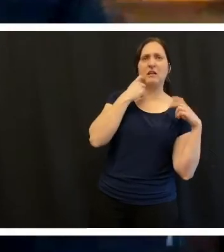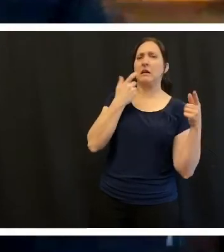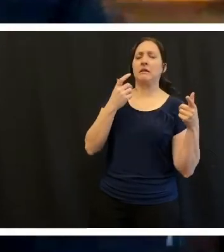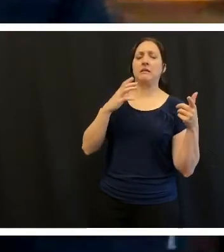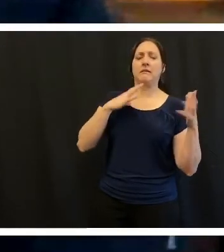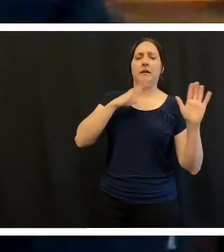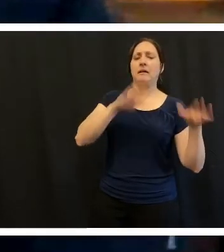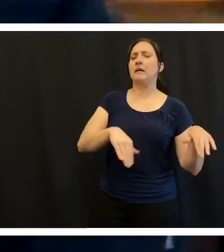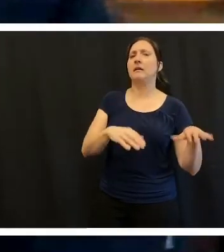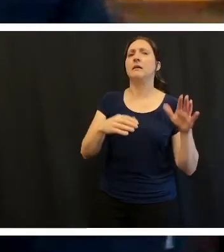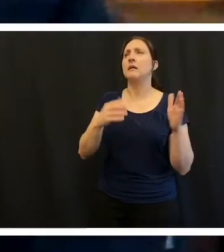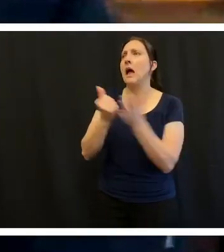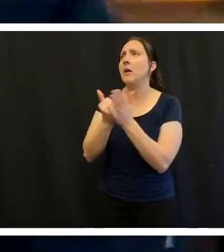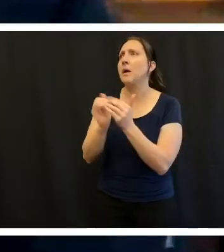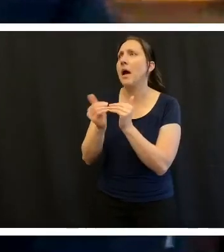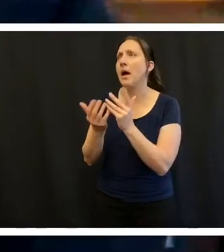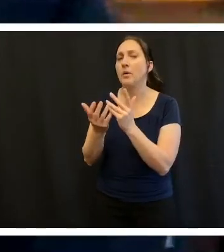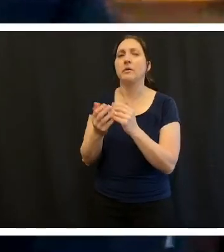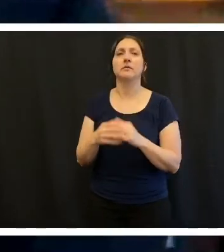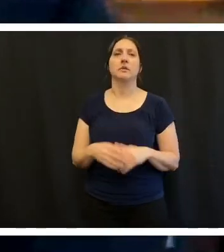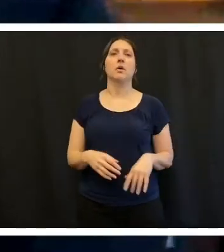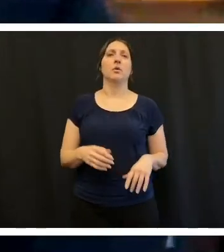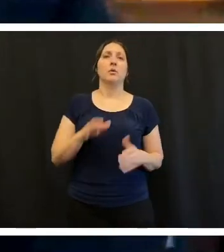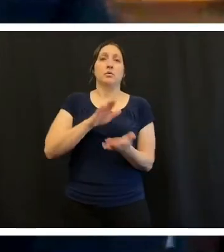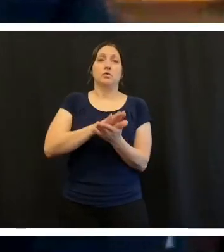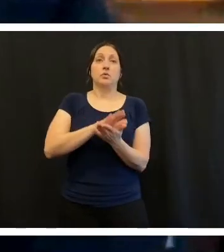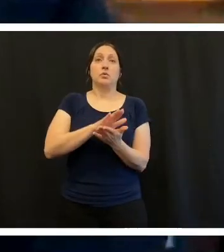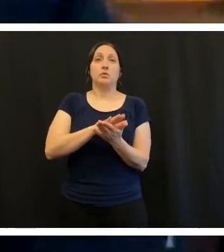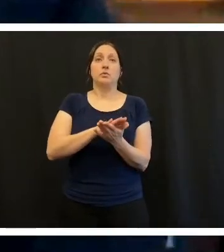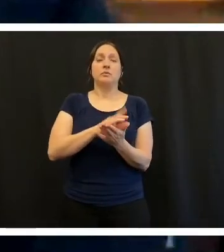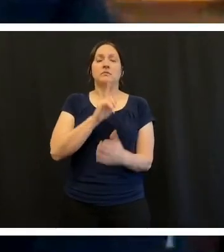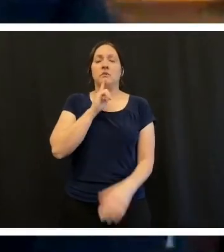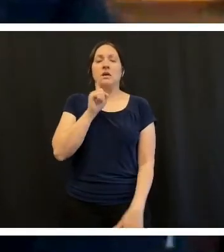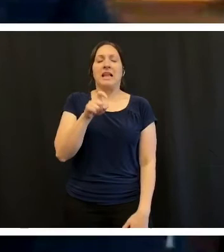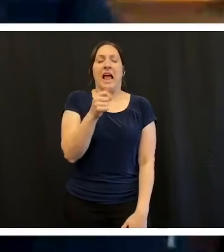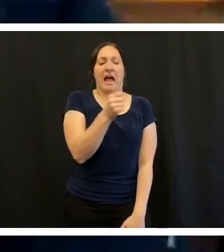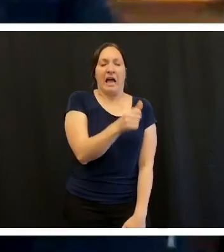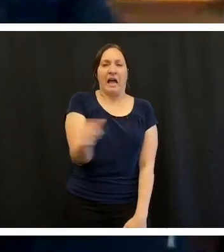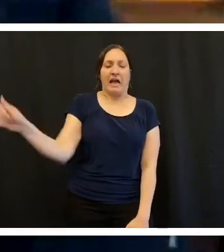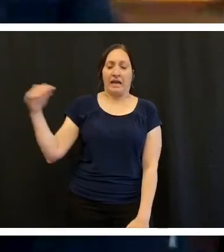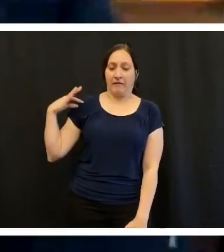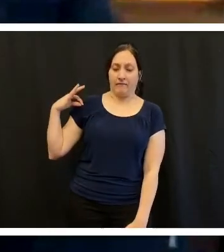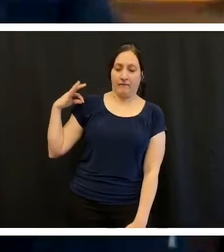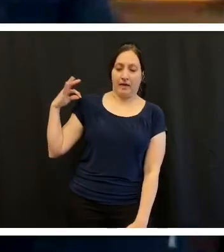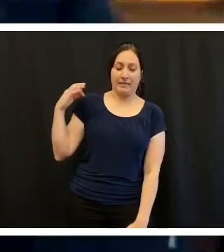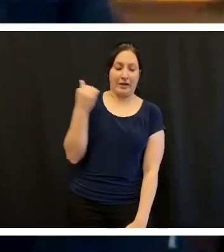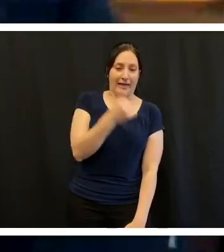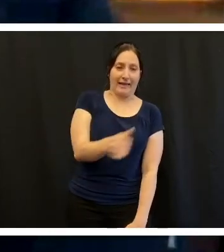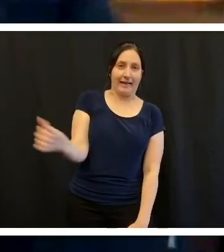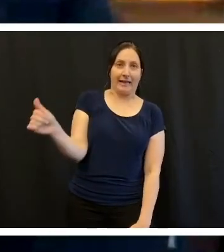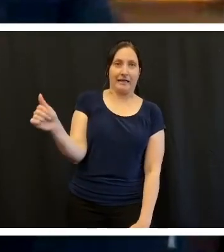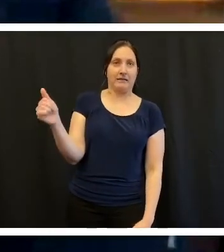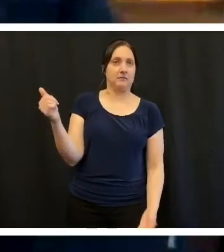that we got is schools are absolutely looking for any volunteer that they can find. Connect with your local school district,